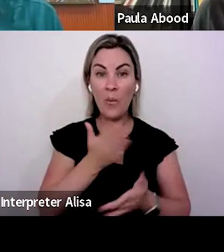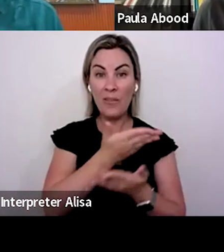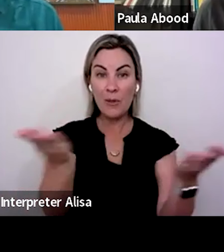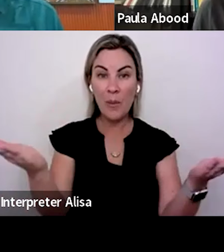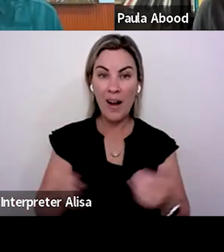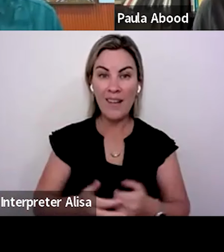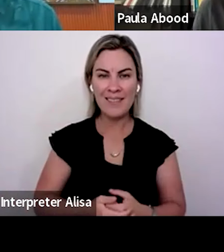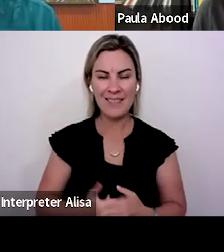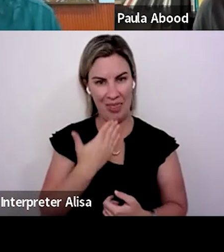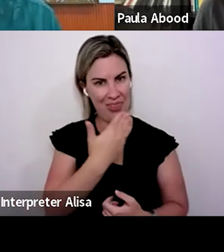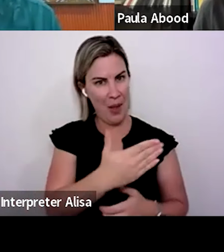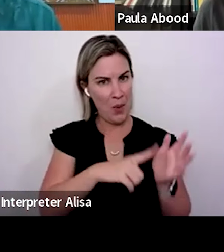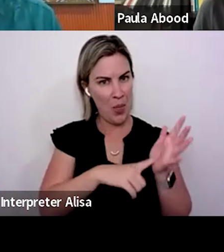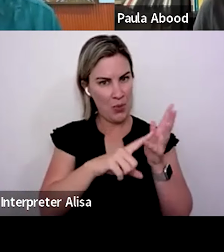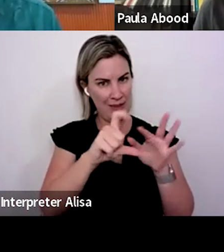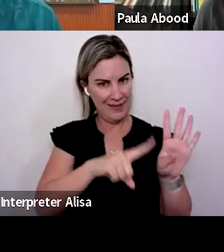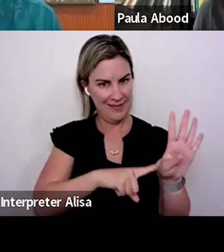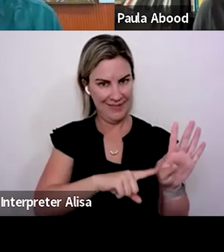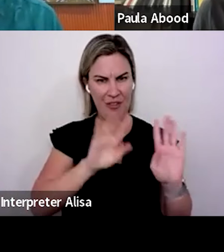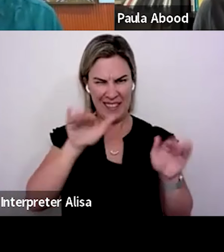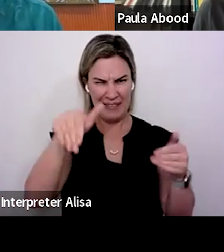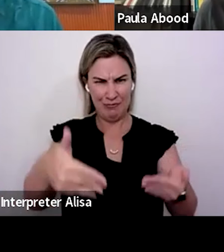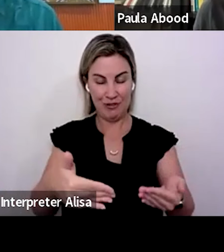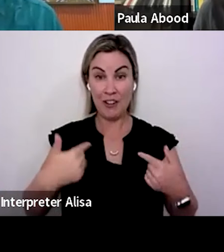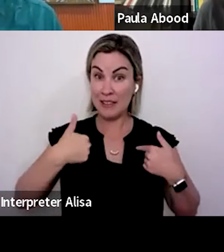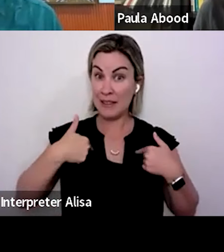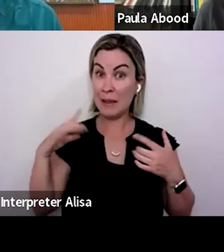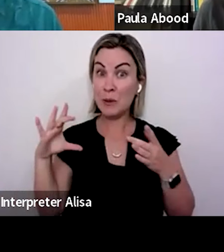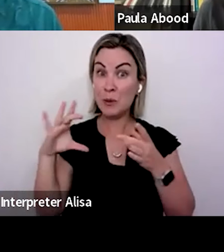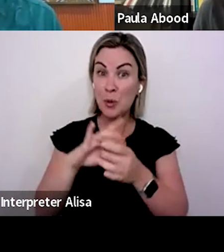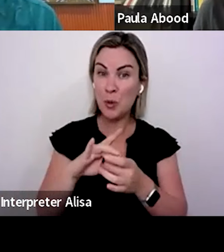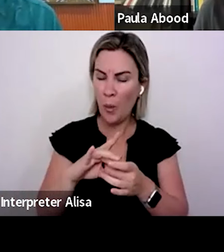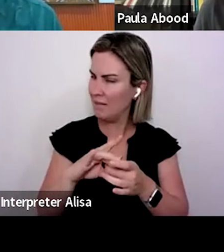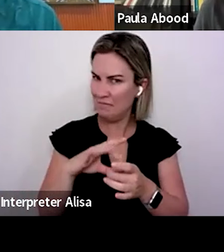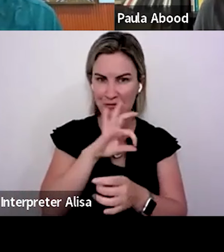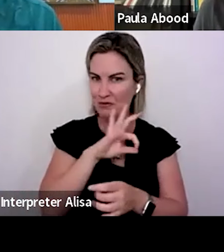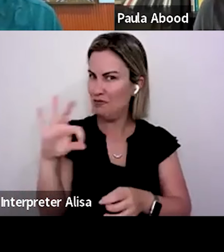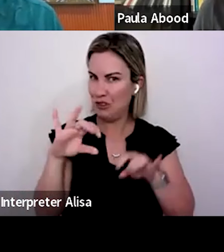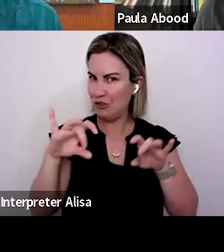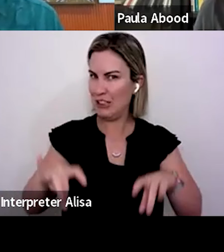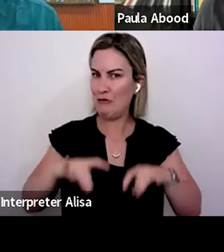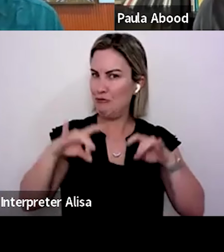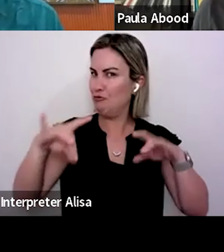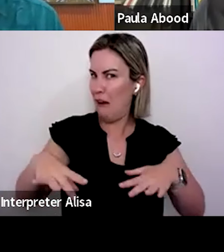Thank you, Lucy, for that introduction. I'm actually dialling in from outside of Australia this morning